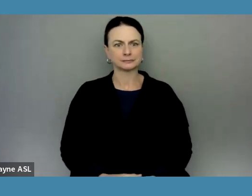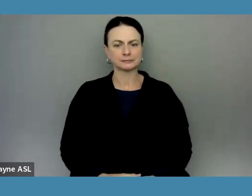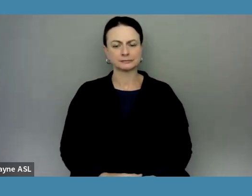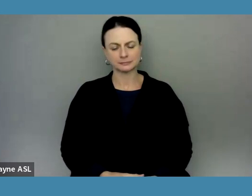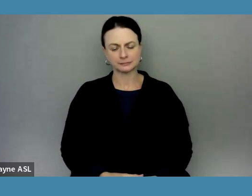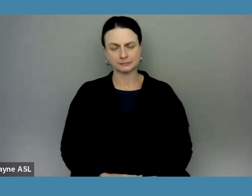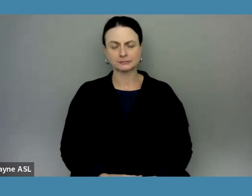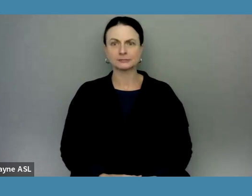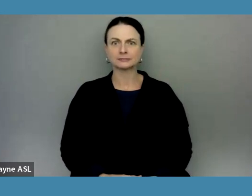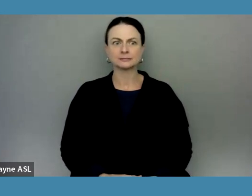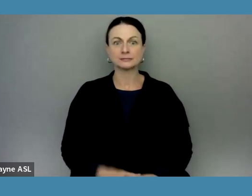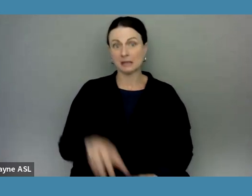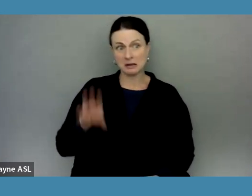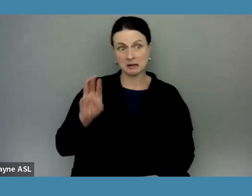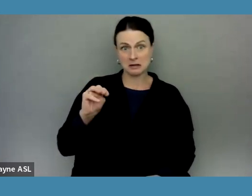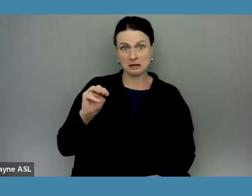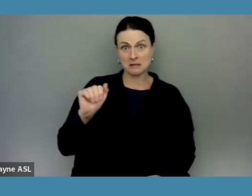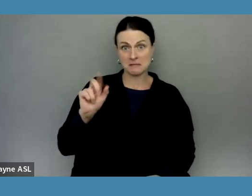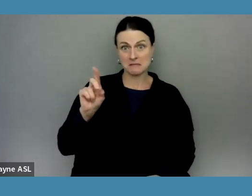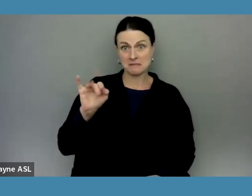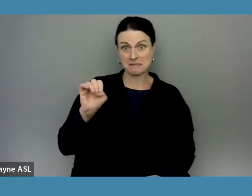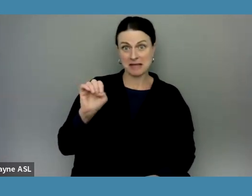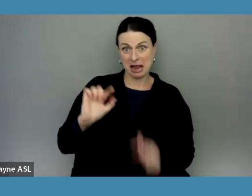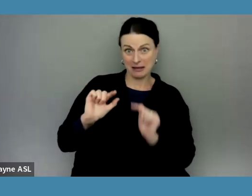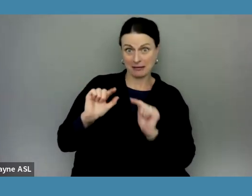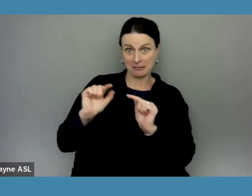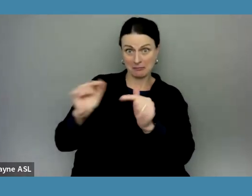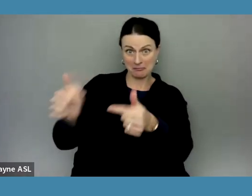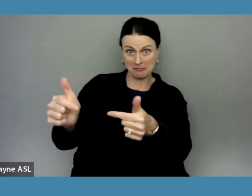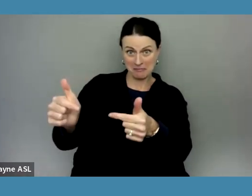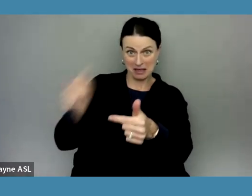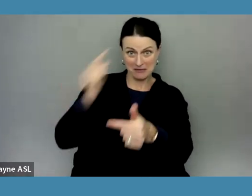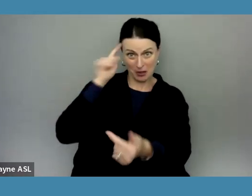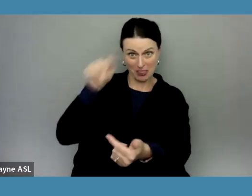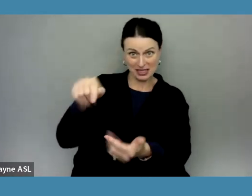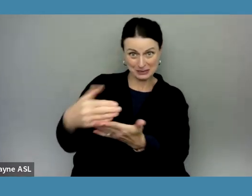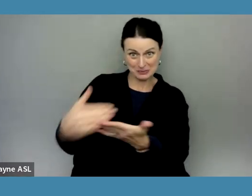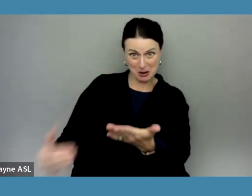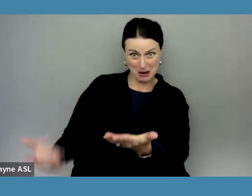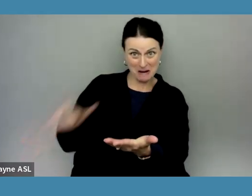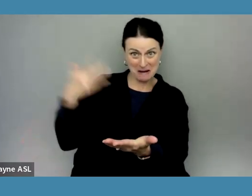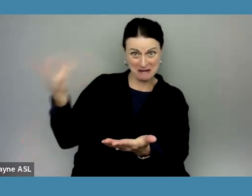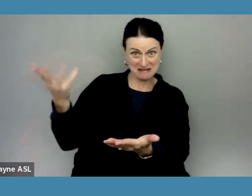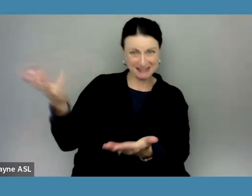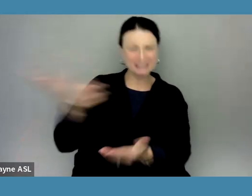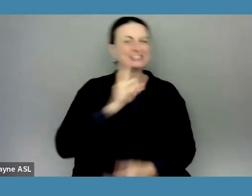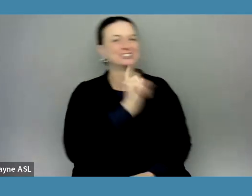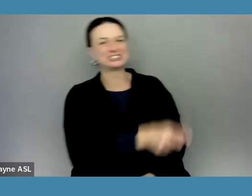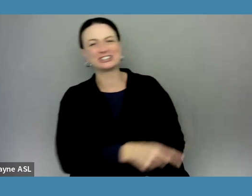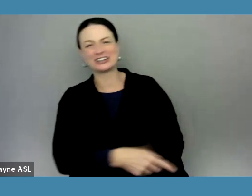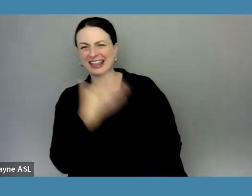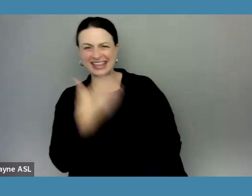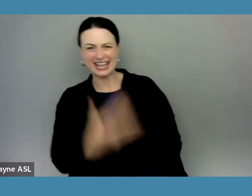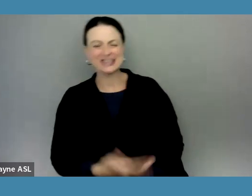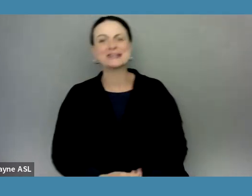And then Maddie, do I send it back to you for this slide? [Maddie] Sure, thank you so much Angela.